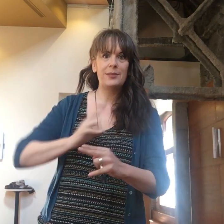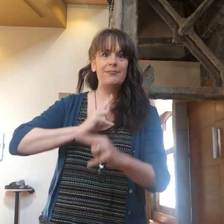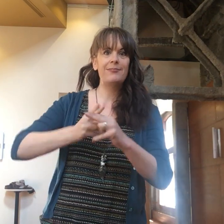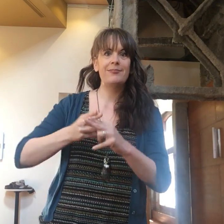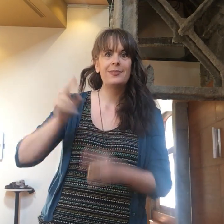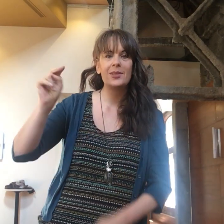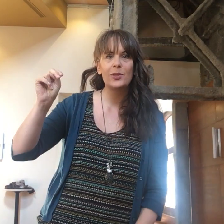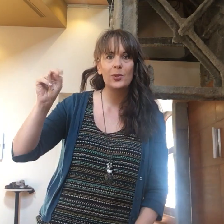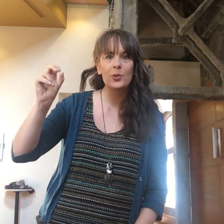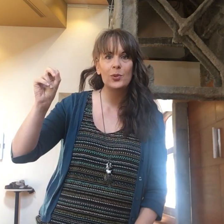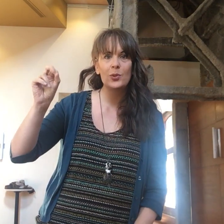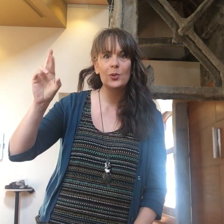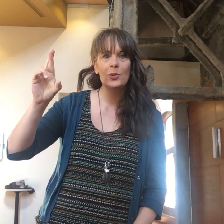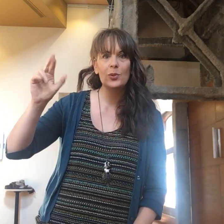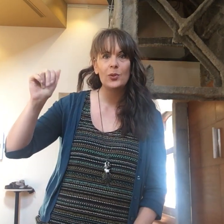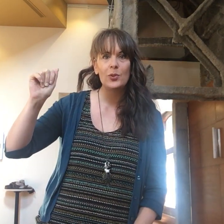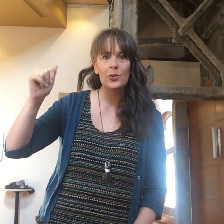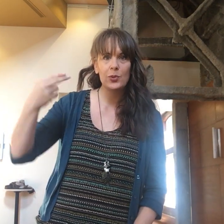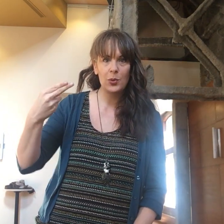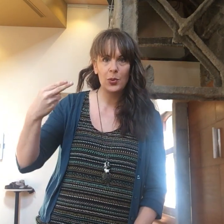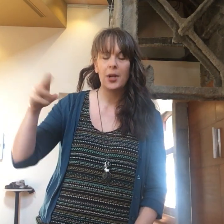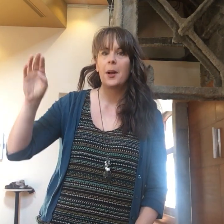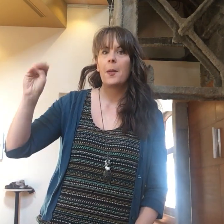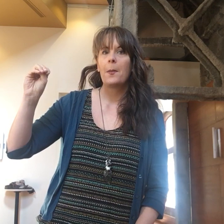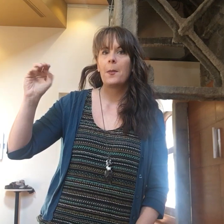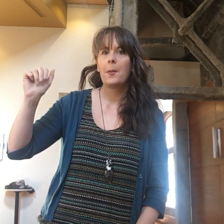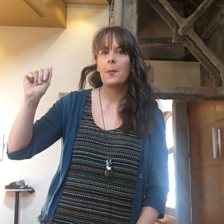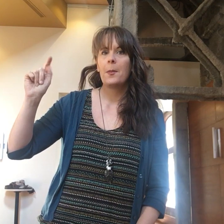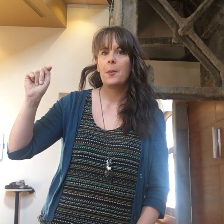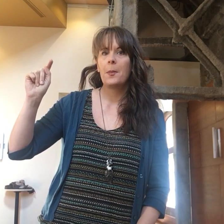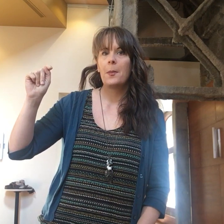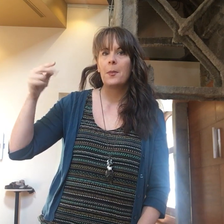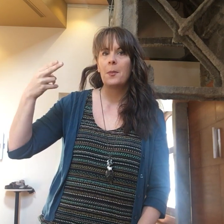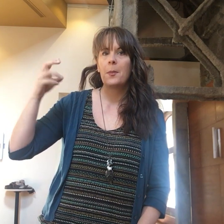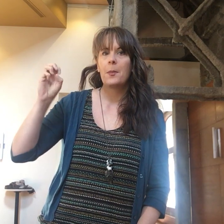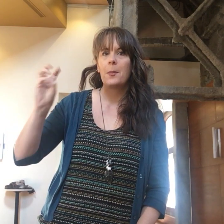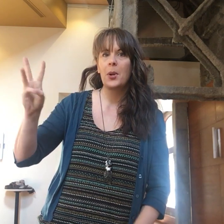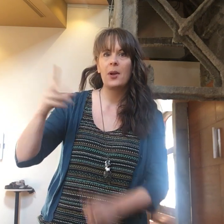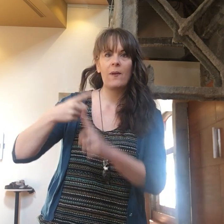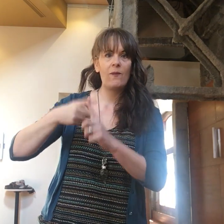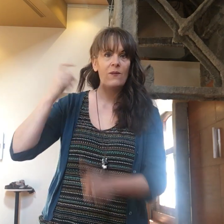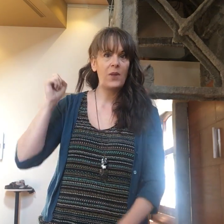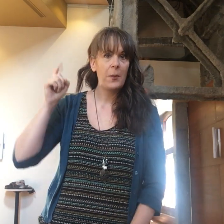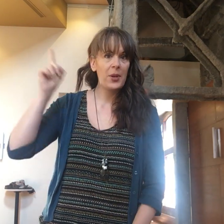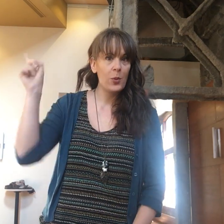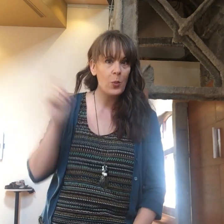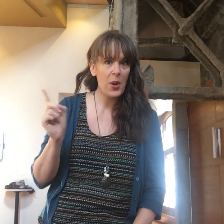Her name is Norah Matthew from where?